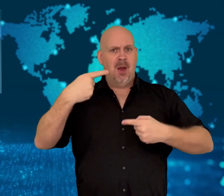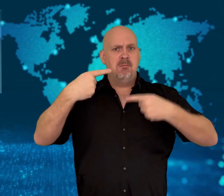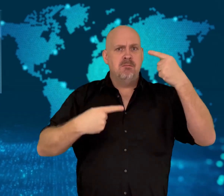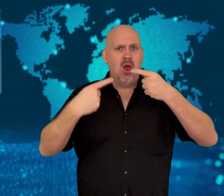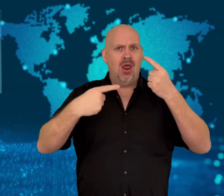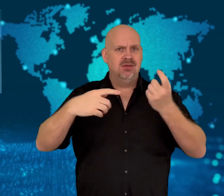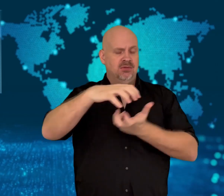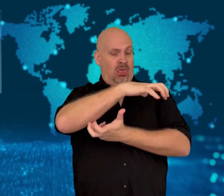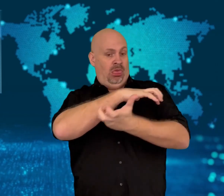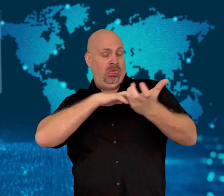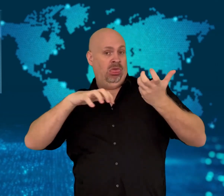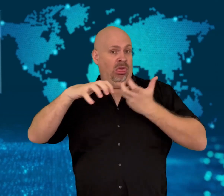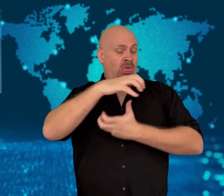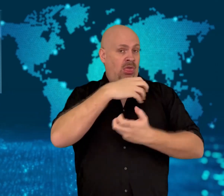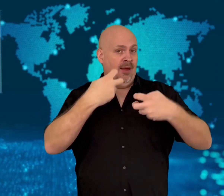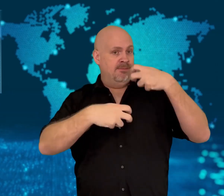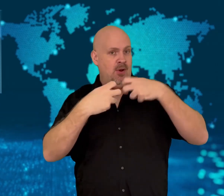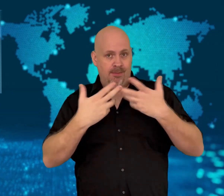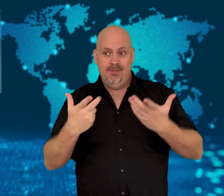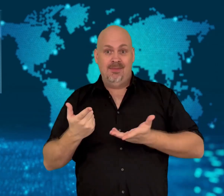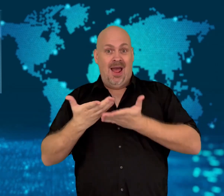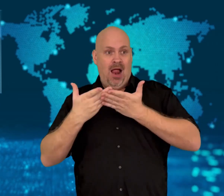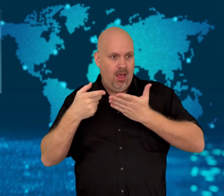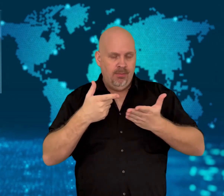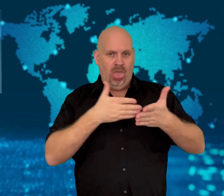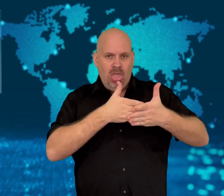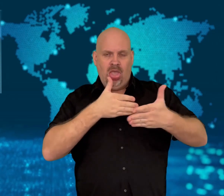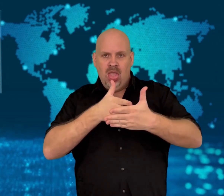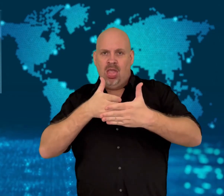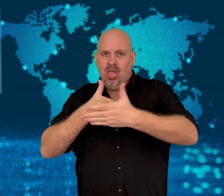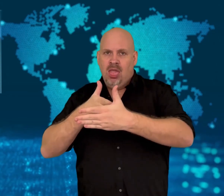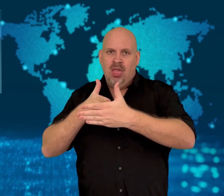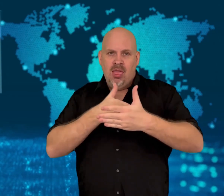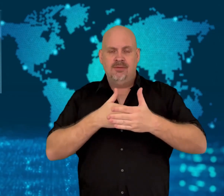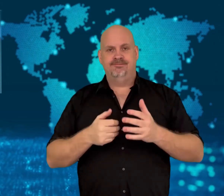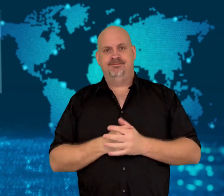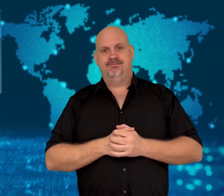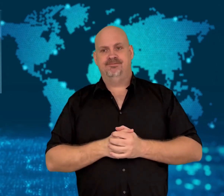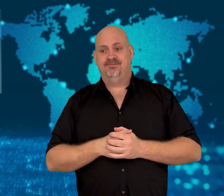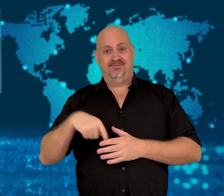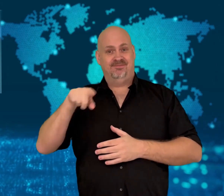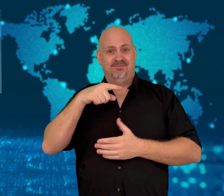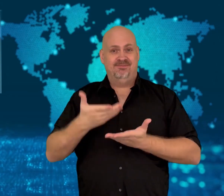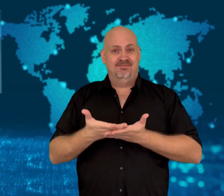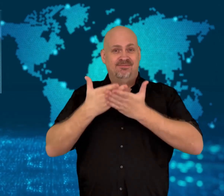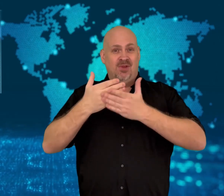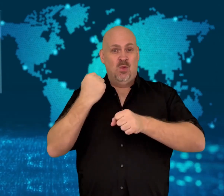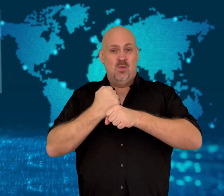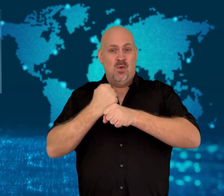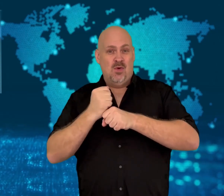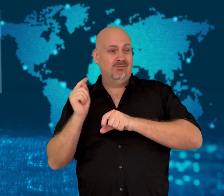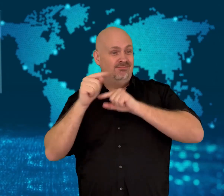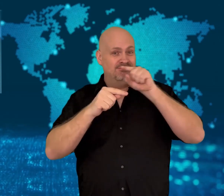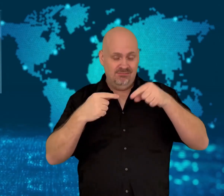This has happened as Syria's complicated politics have complicated rescue efforts.